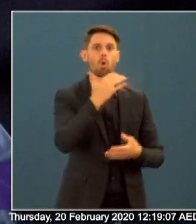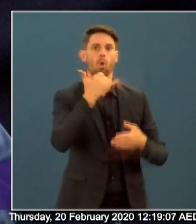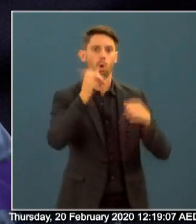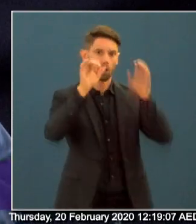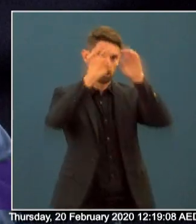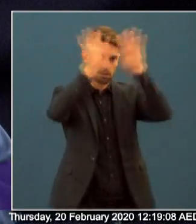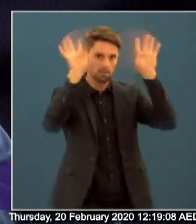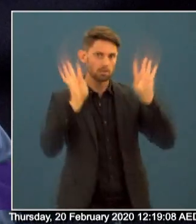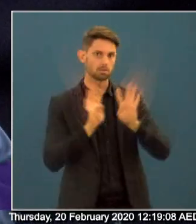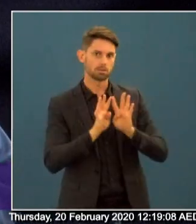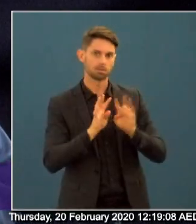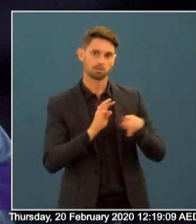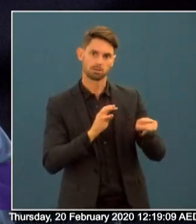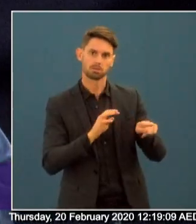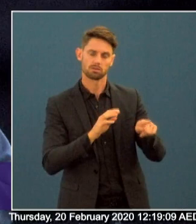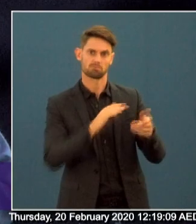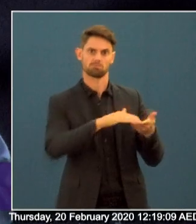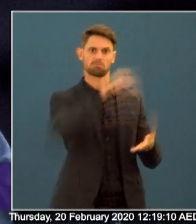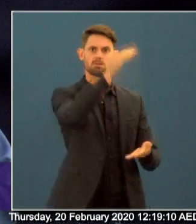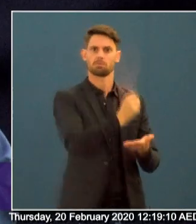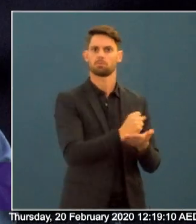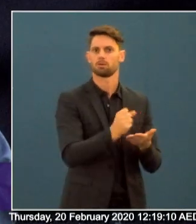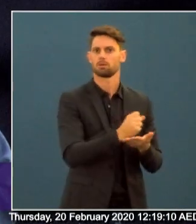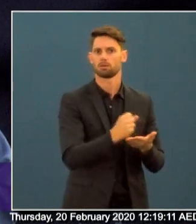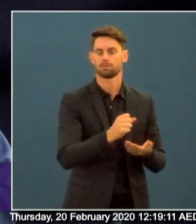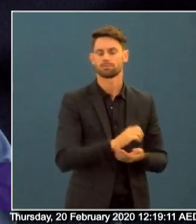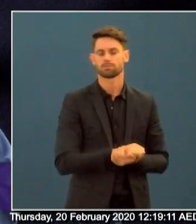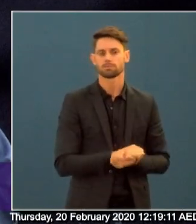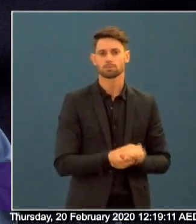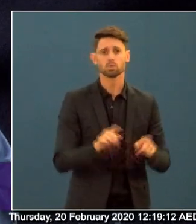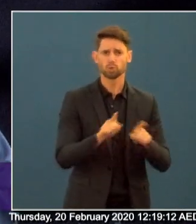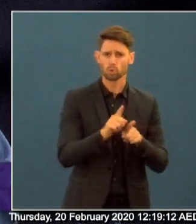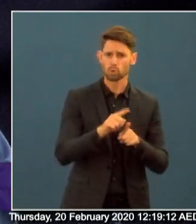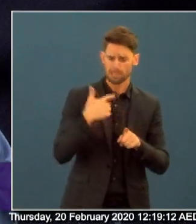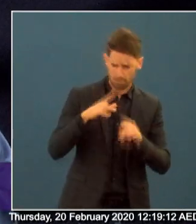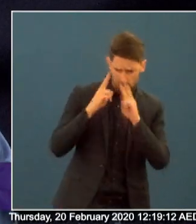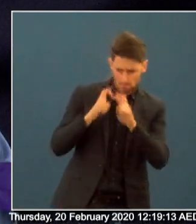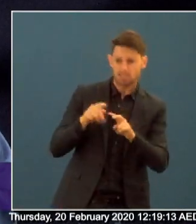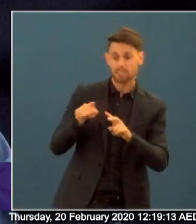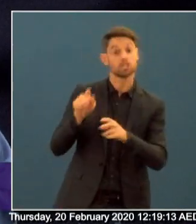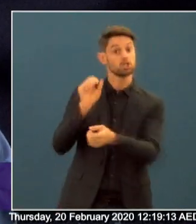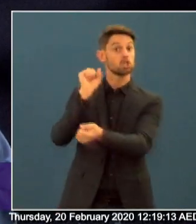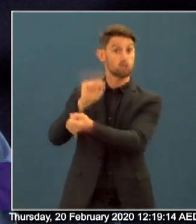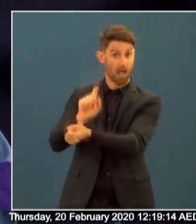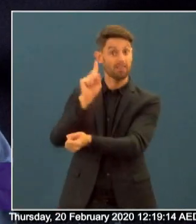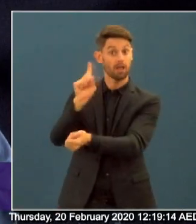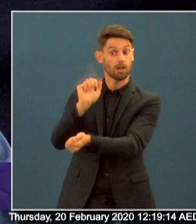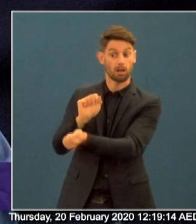As well, we looked at whether types of services after leaving custody had an impact on return to custody,